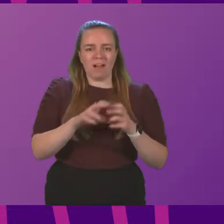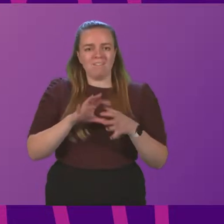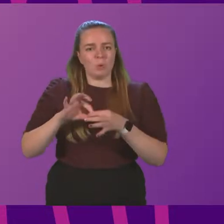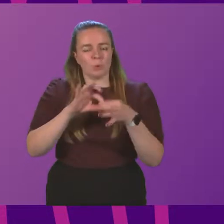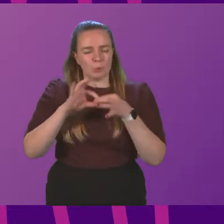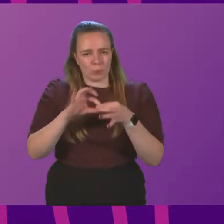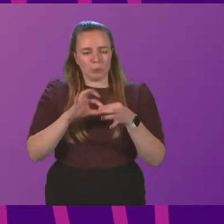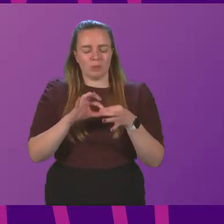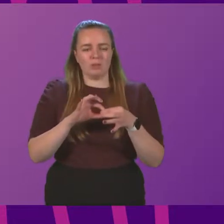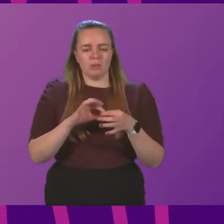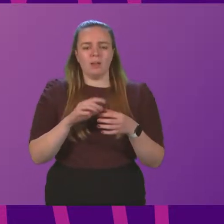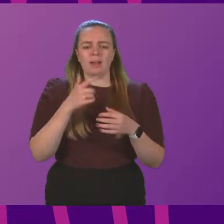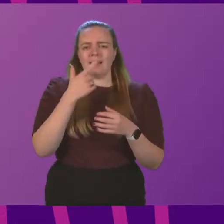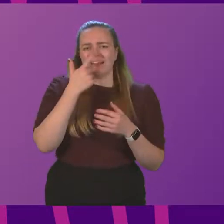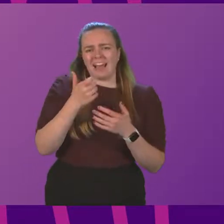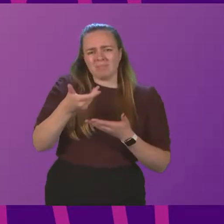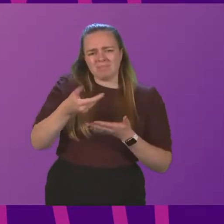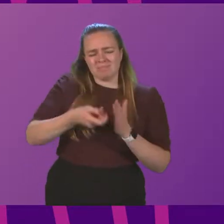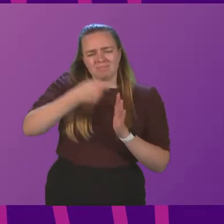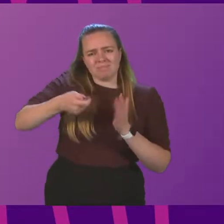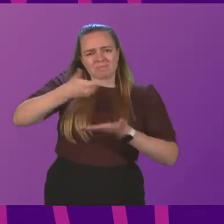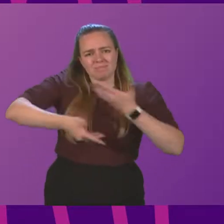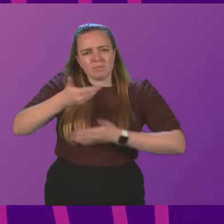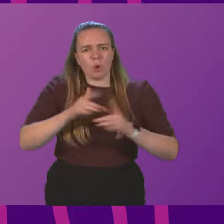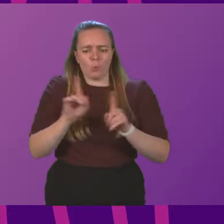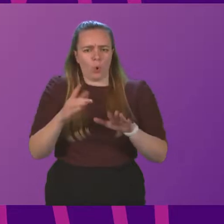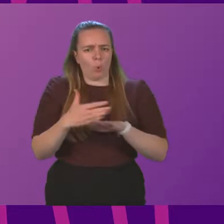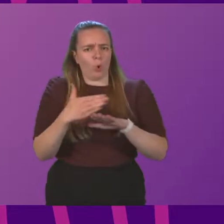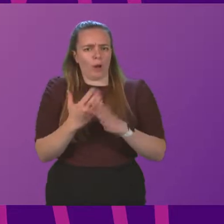Will the cabinet secretary say what work is under way across the four nations